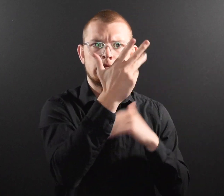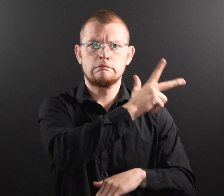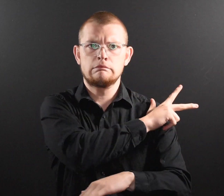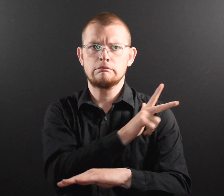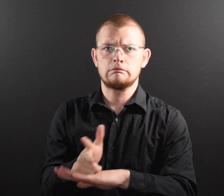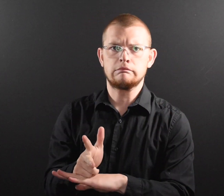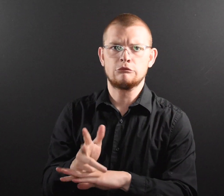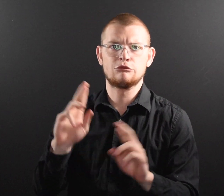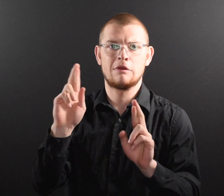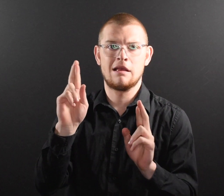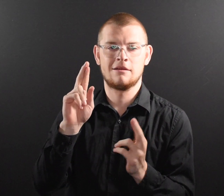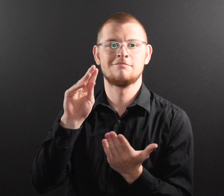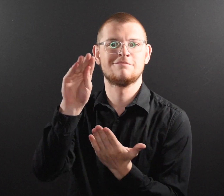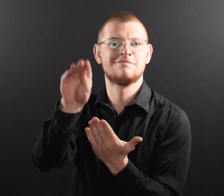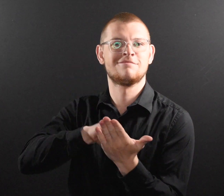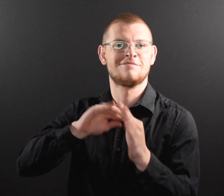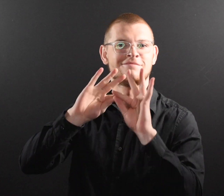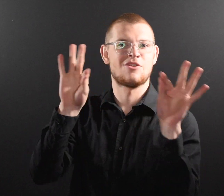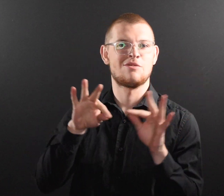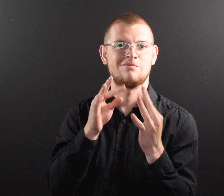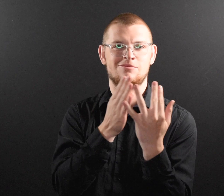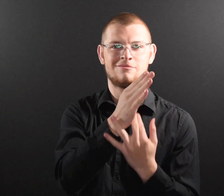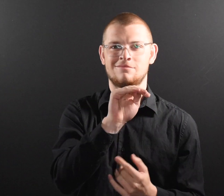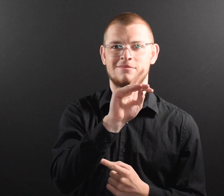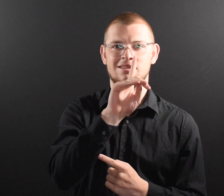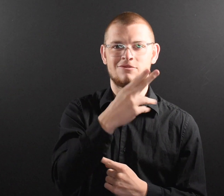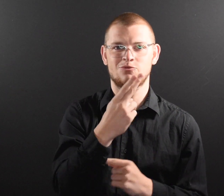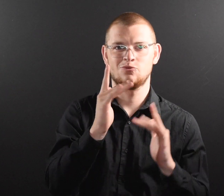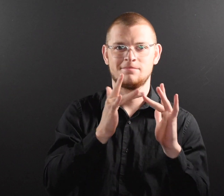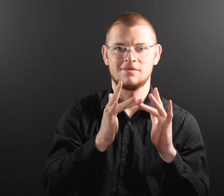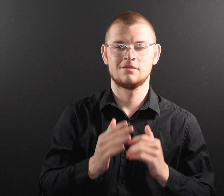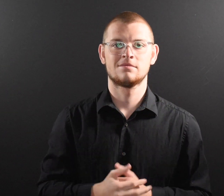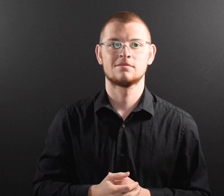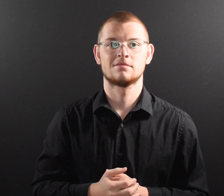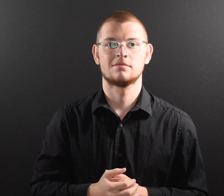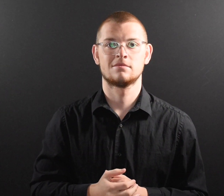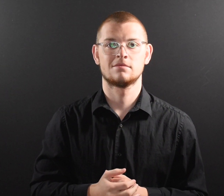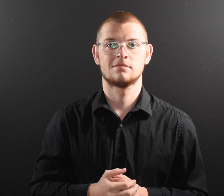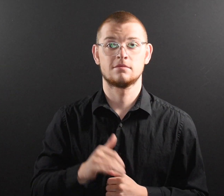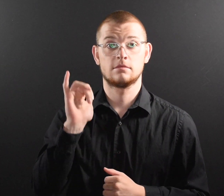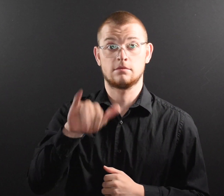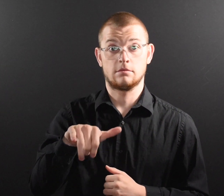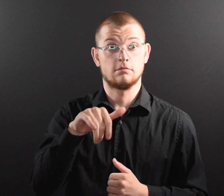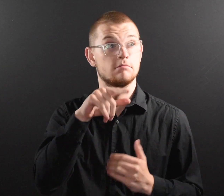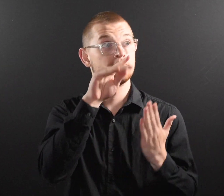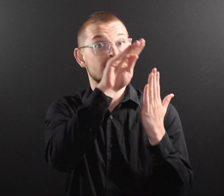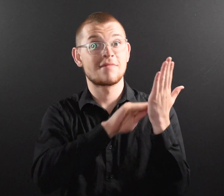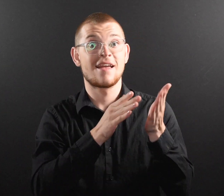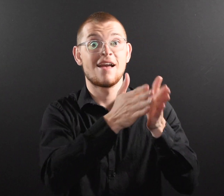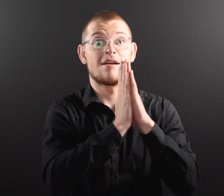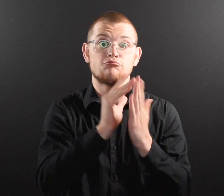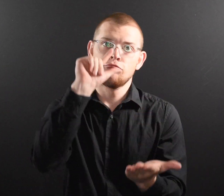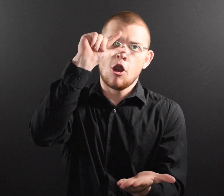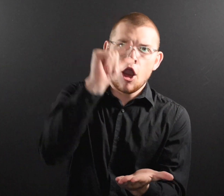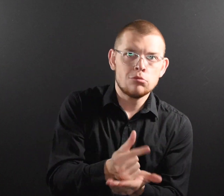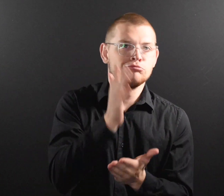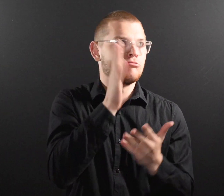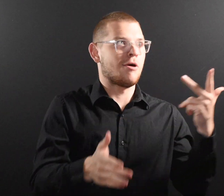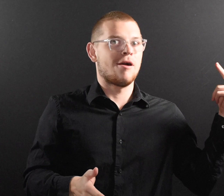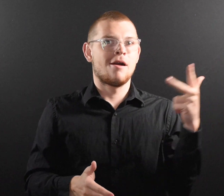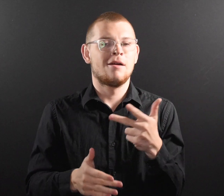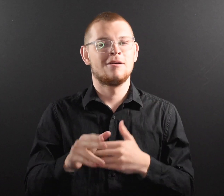through a form on the MDH website . A request does not guarantee a visit from a mobile unit.